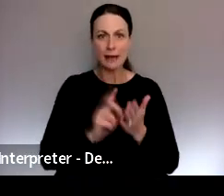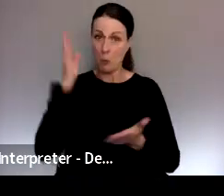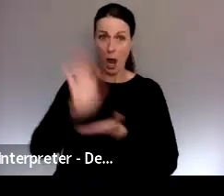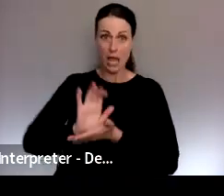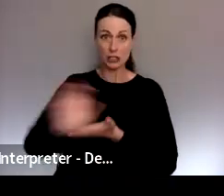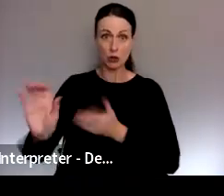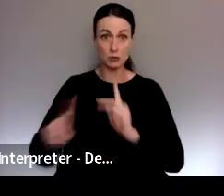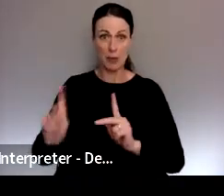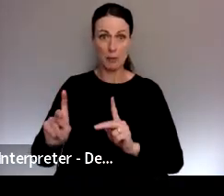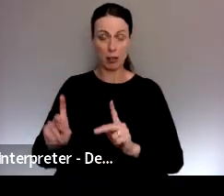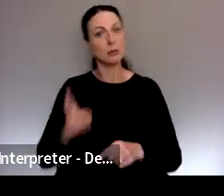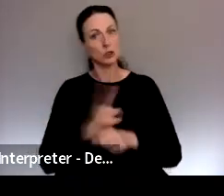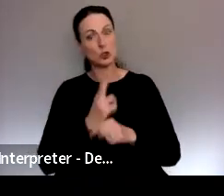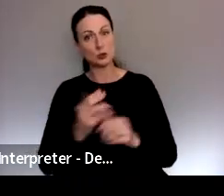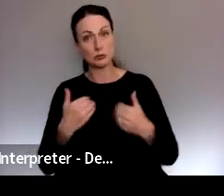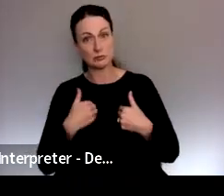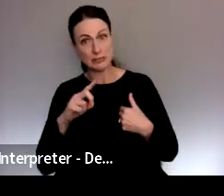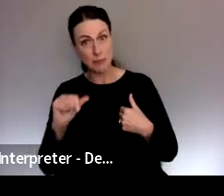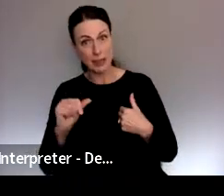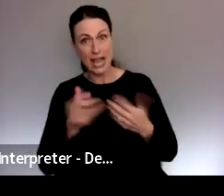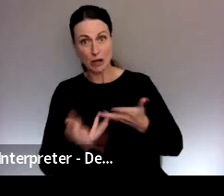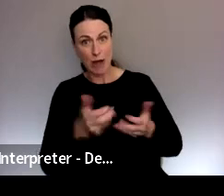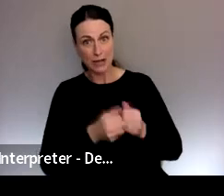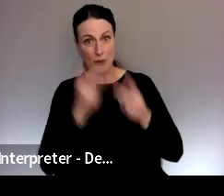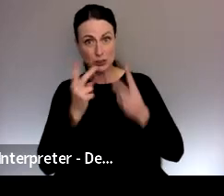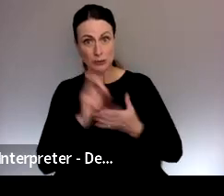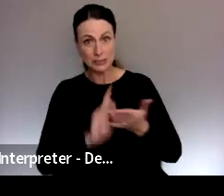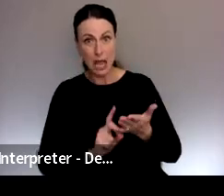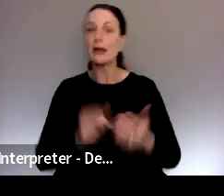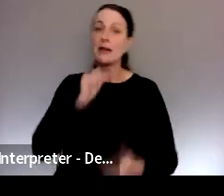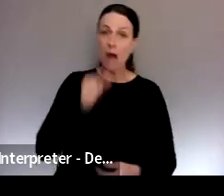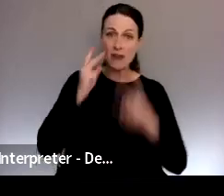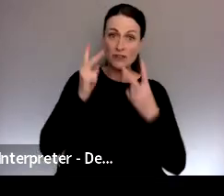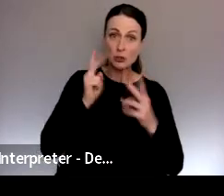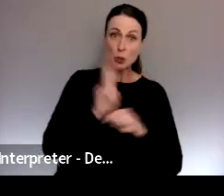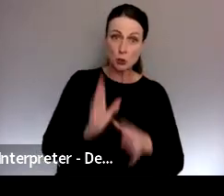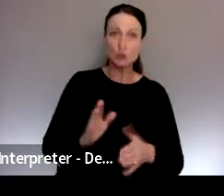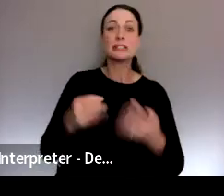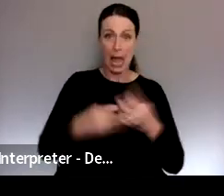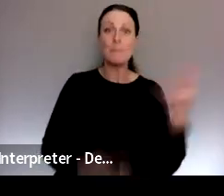How users with disabilities interact with visual design, non-visual users and more.